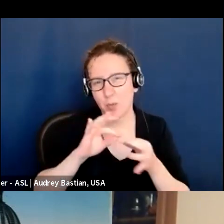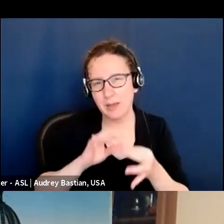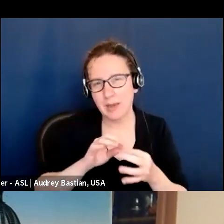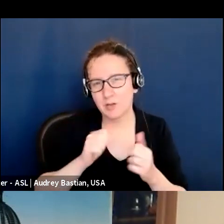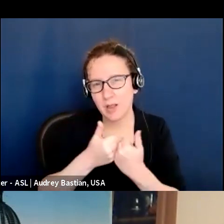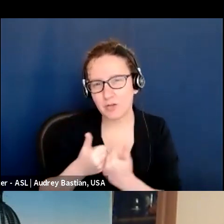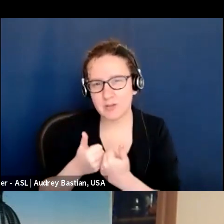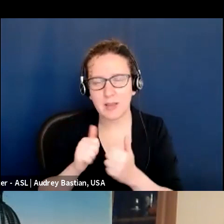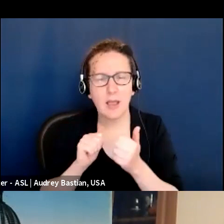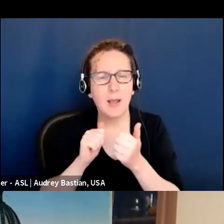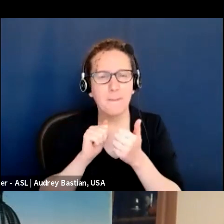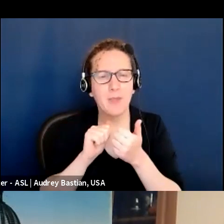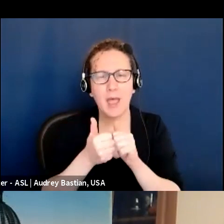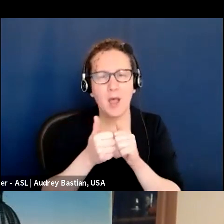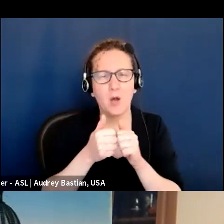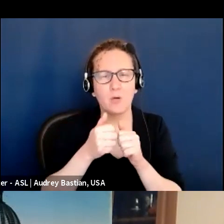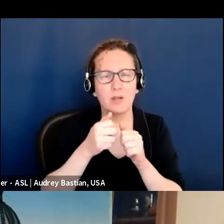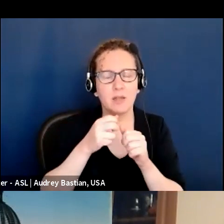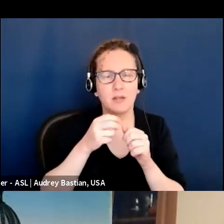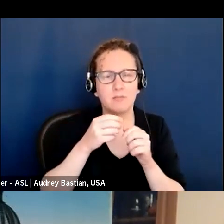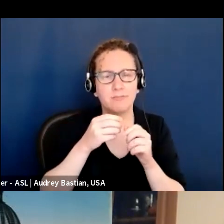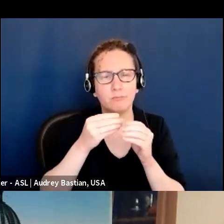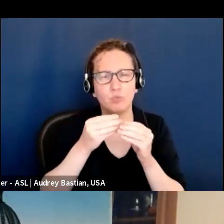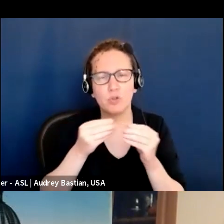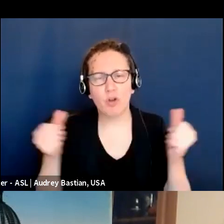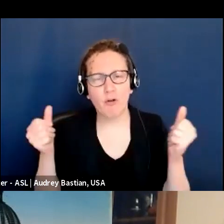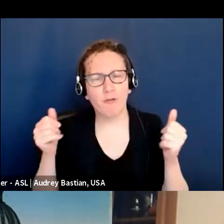So how did it turn out in the end with your second family?